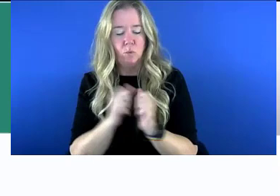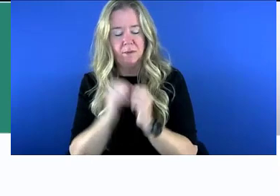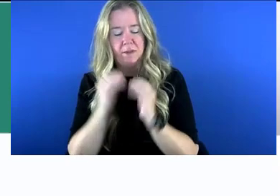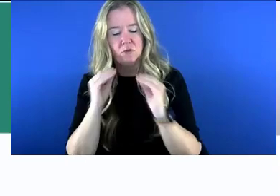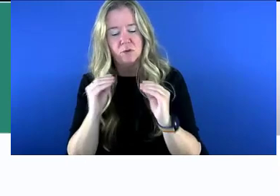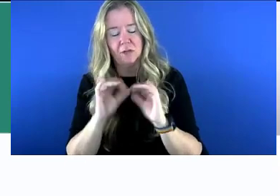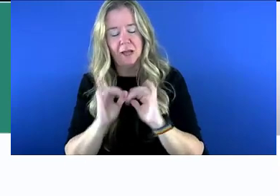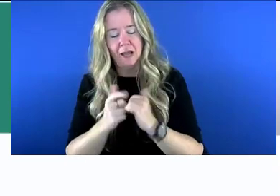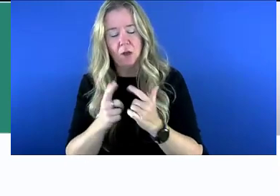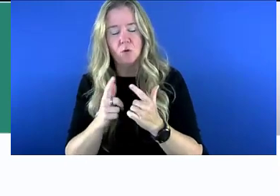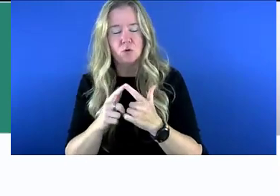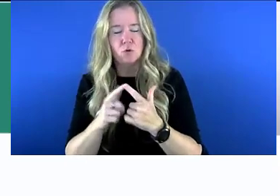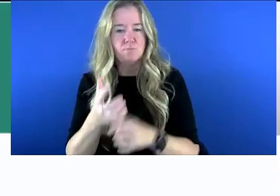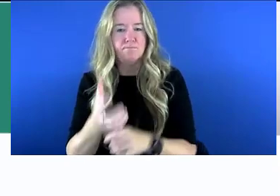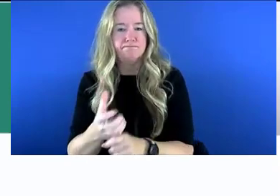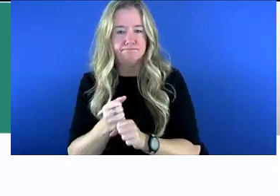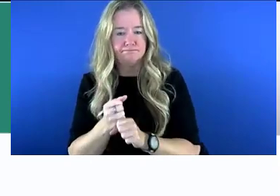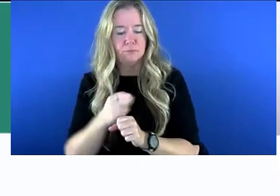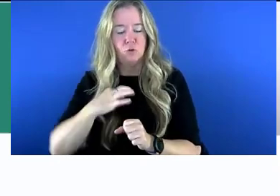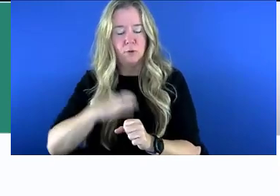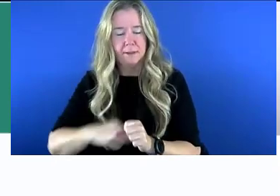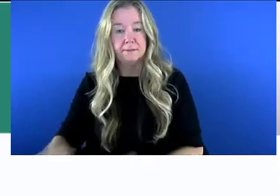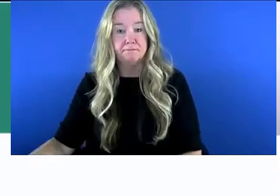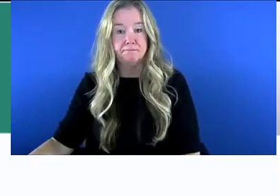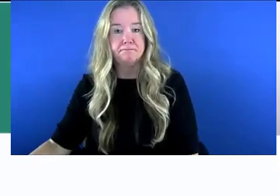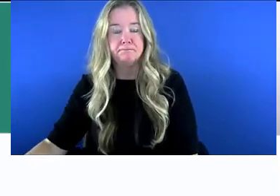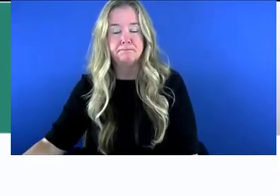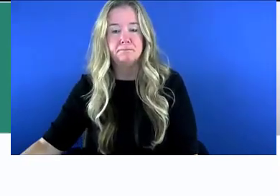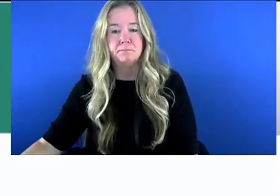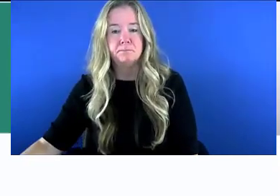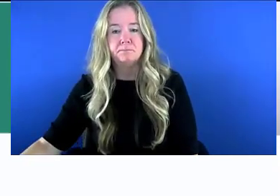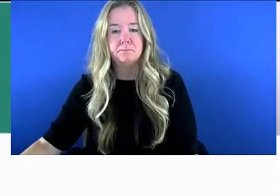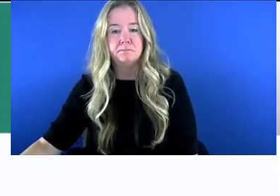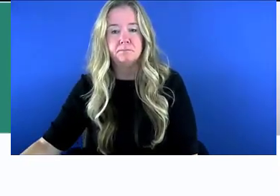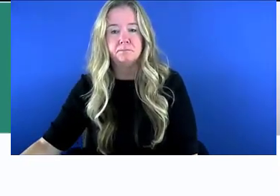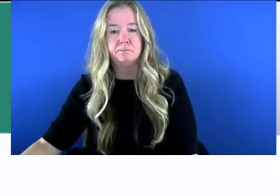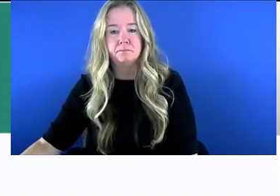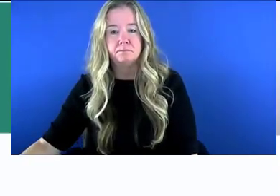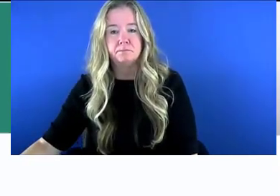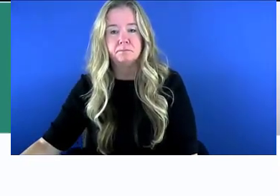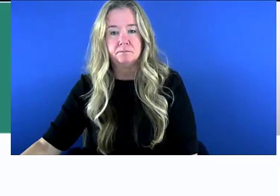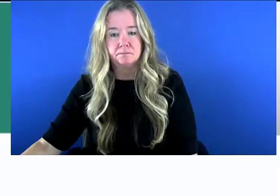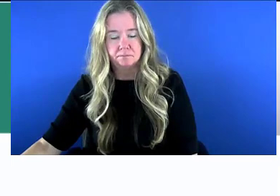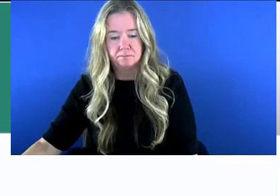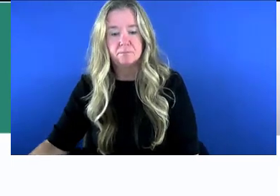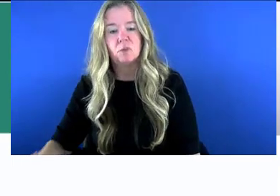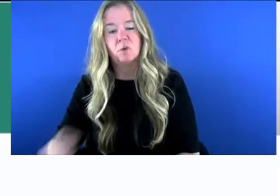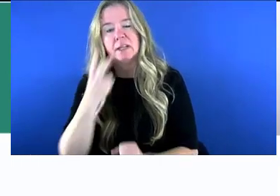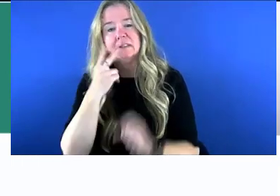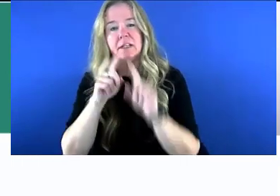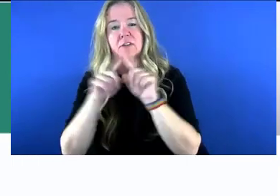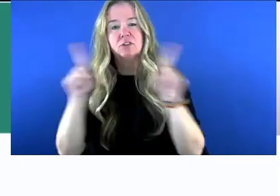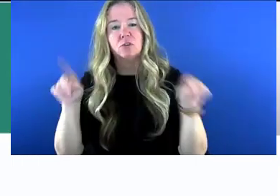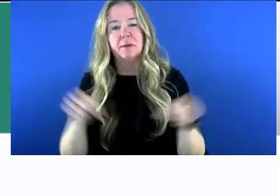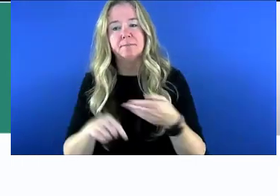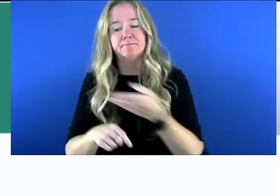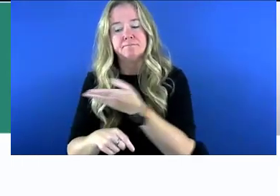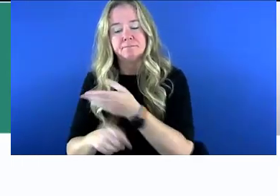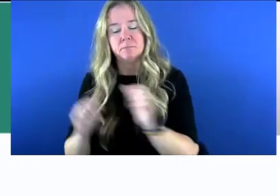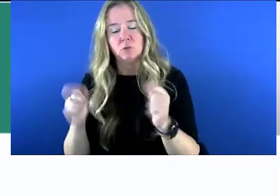on how to obtain those credits. So as the screen indicates, making sure that everyone's accessibility needs are met